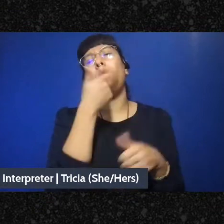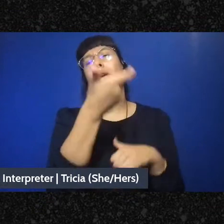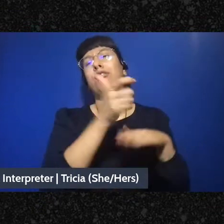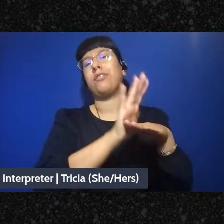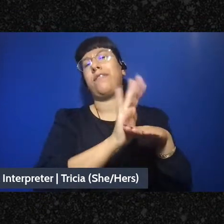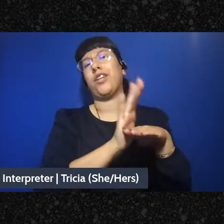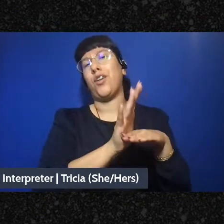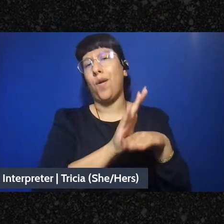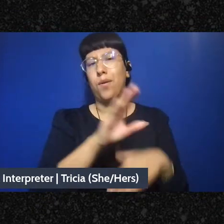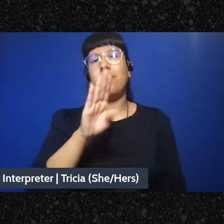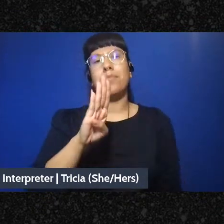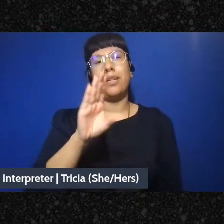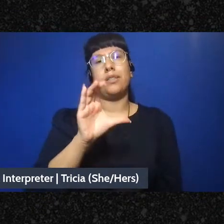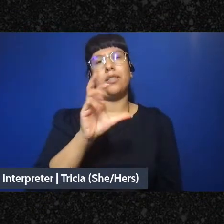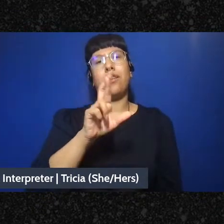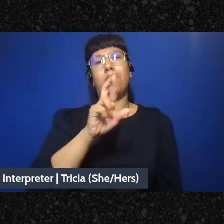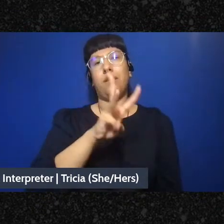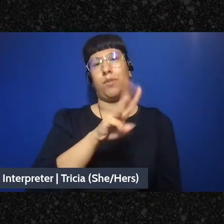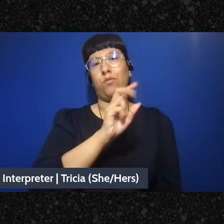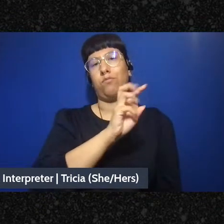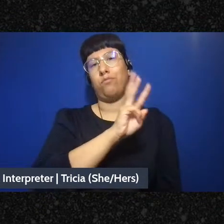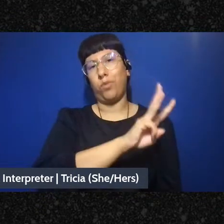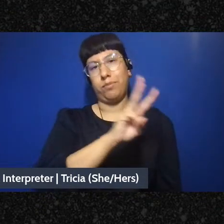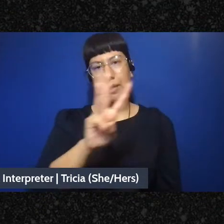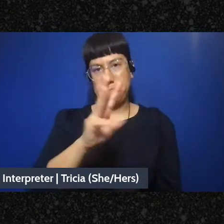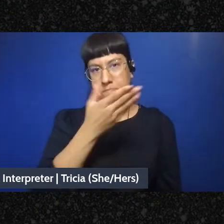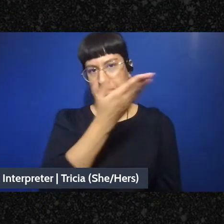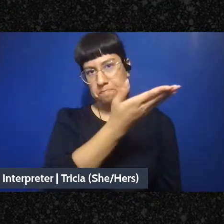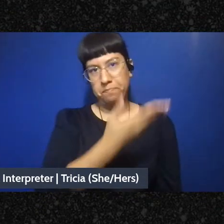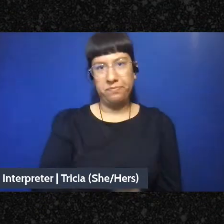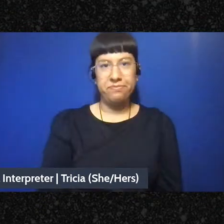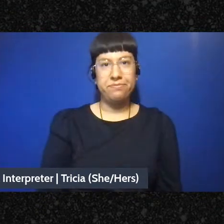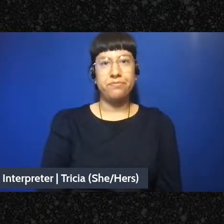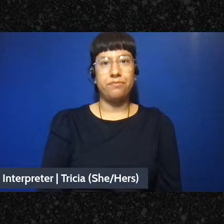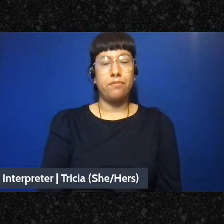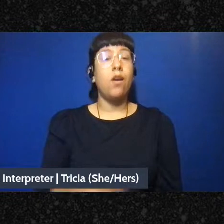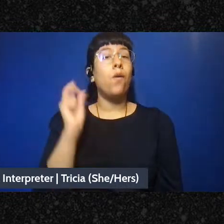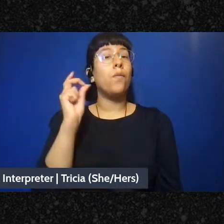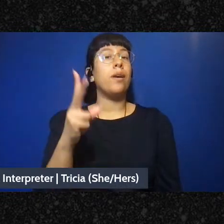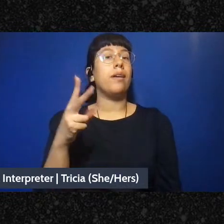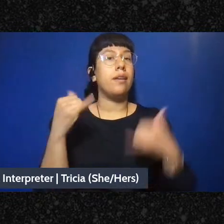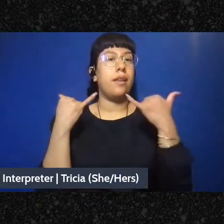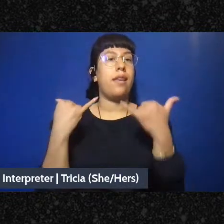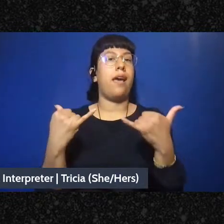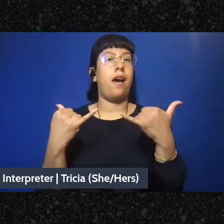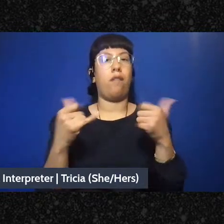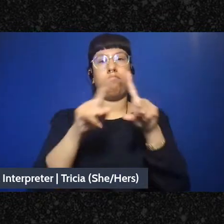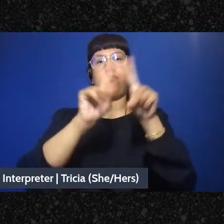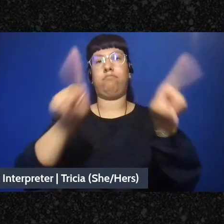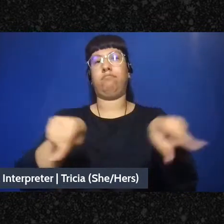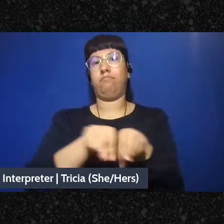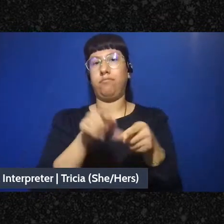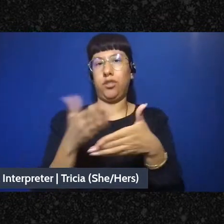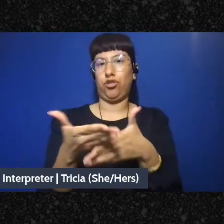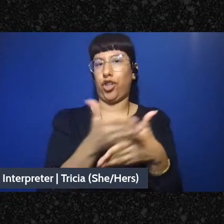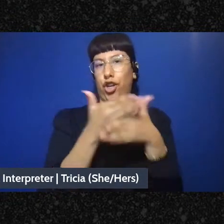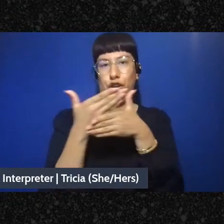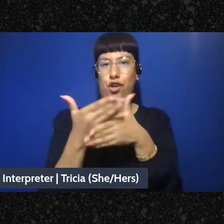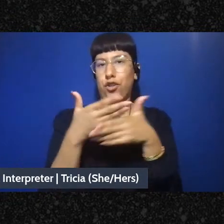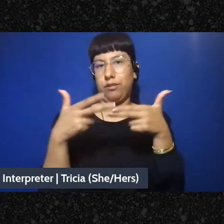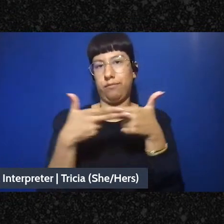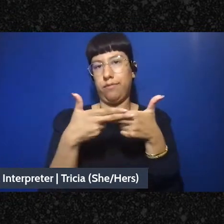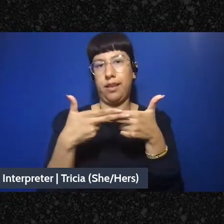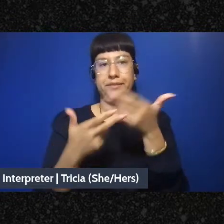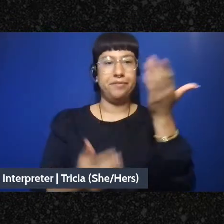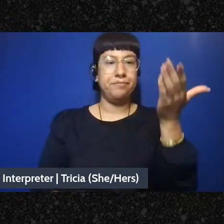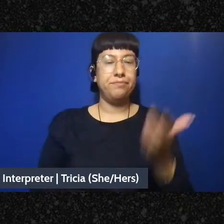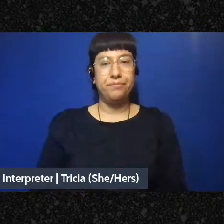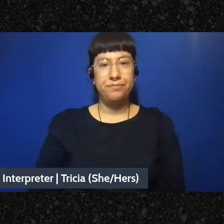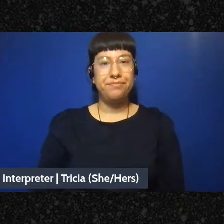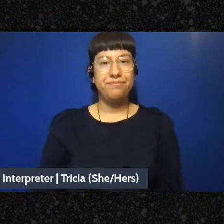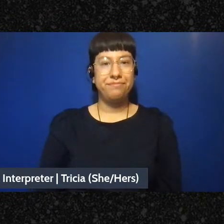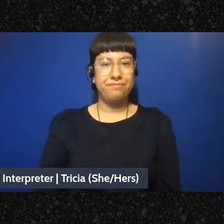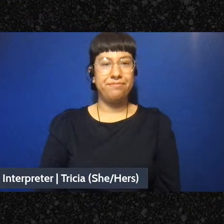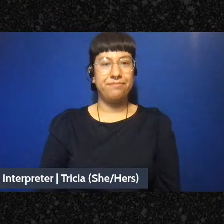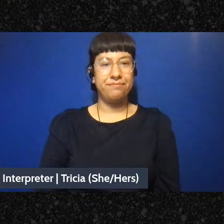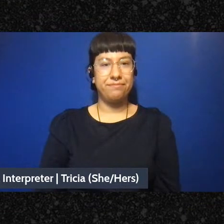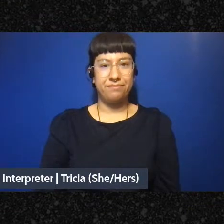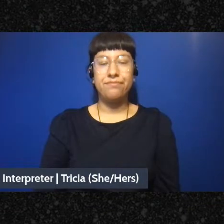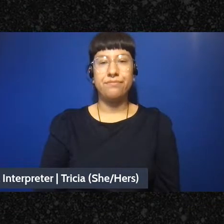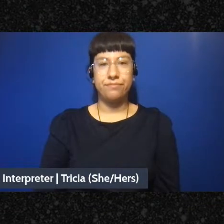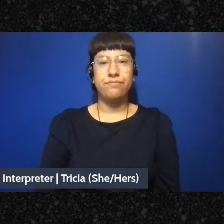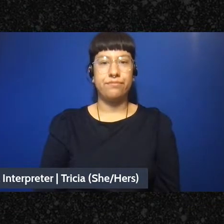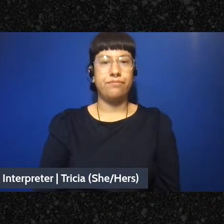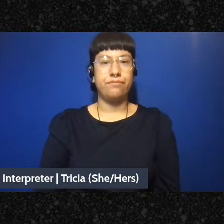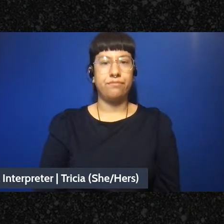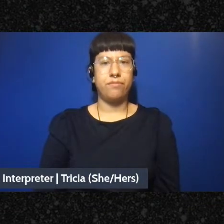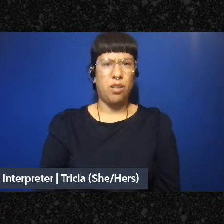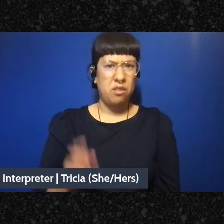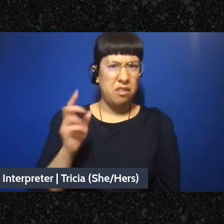on the BCRW website all right so I'm gonna share my slides. I think that they are they up -